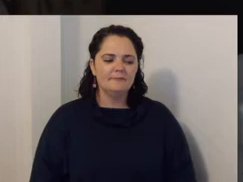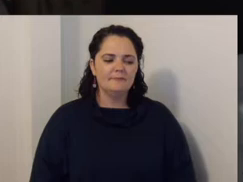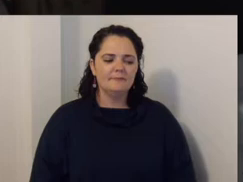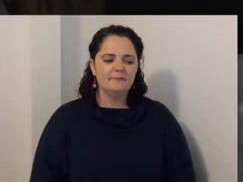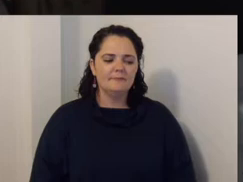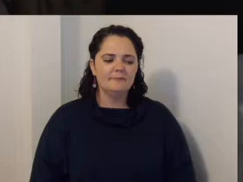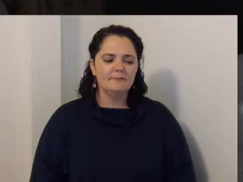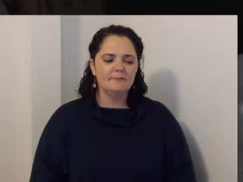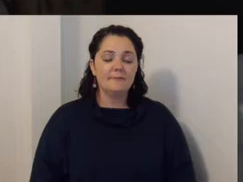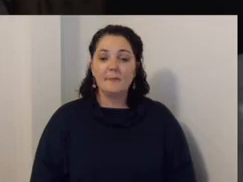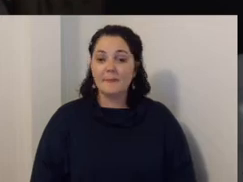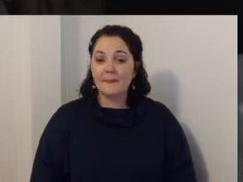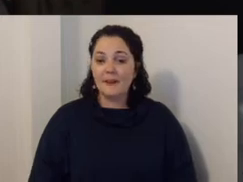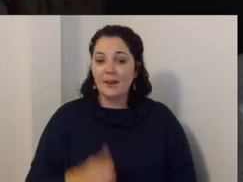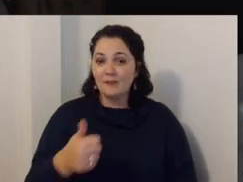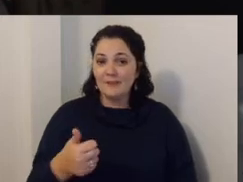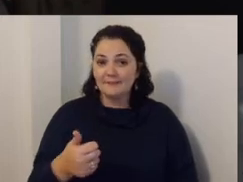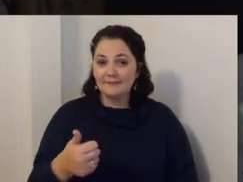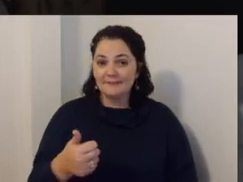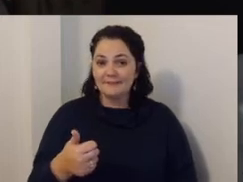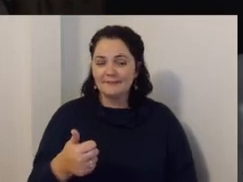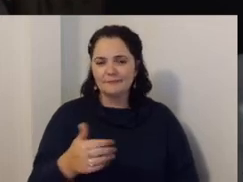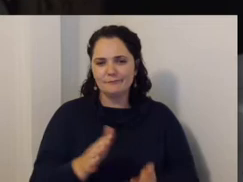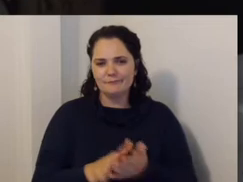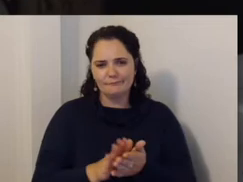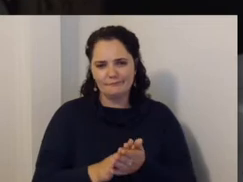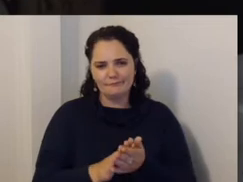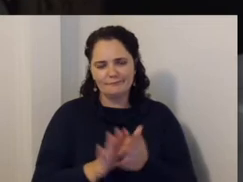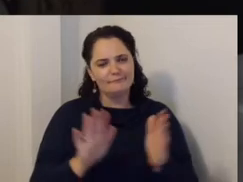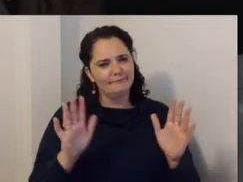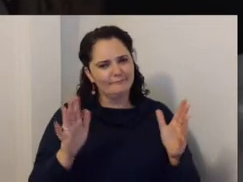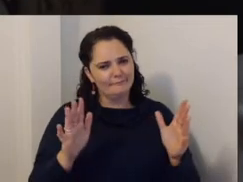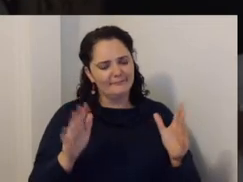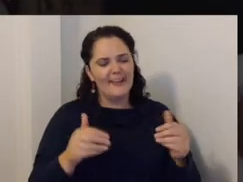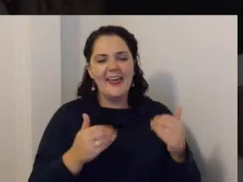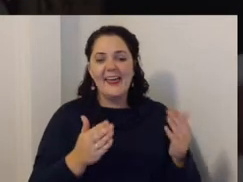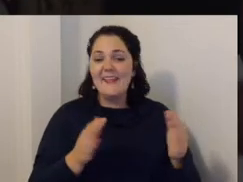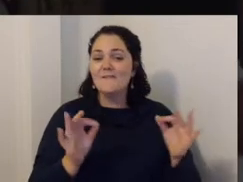alright y'all well done let's give Atticus and Rachel a little break there